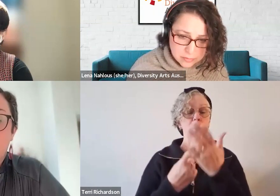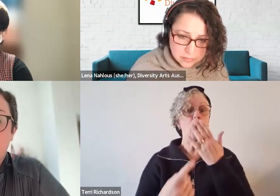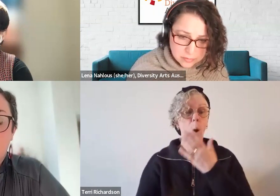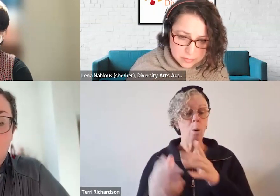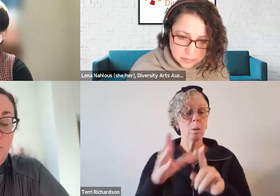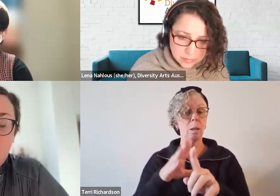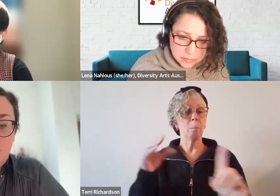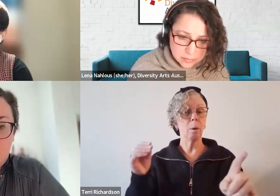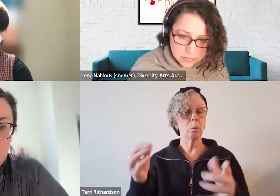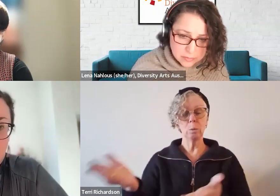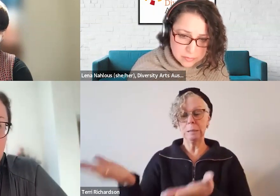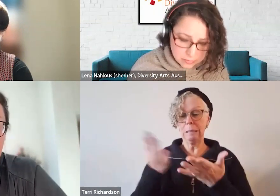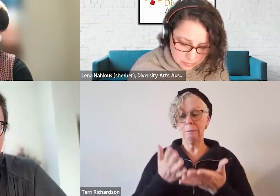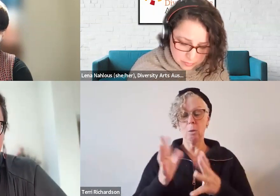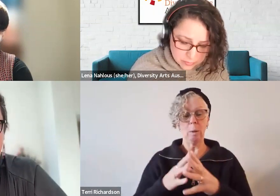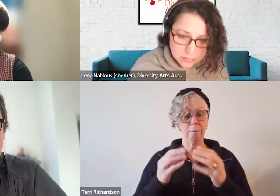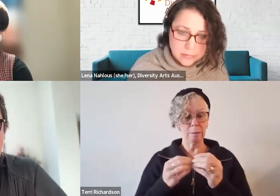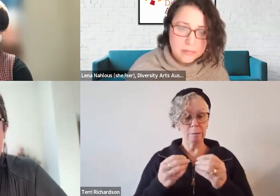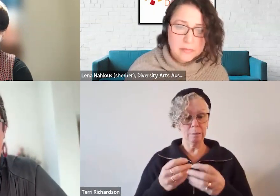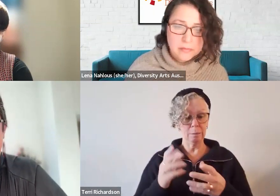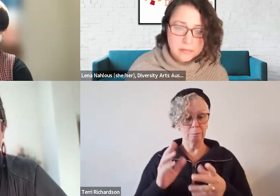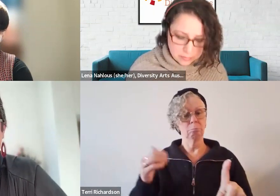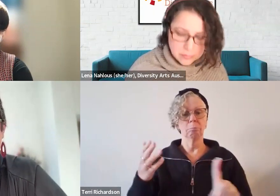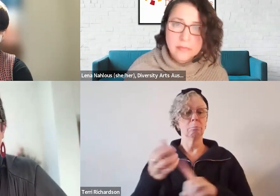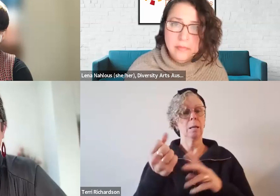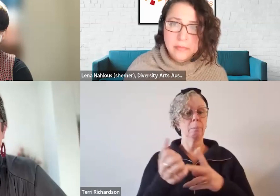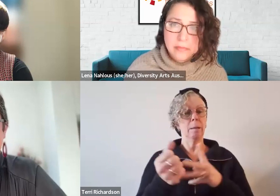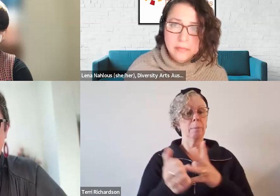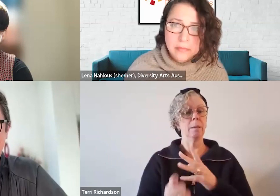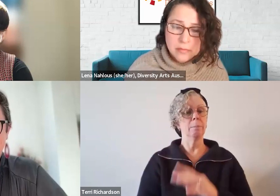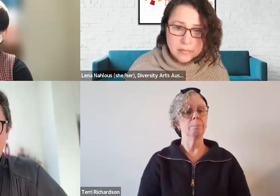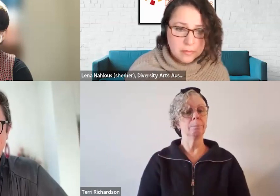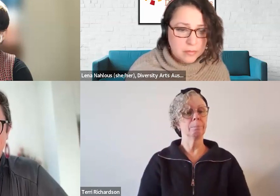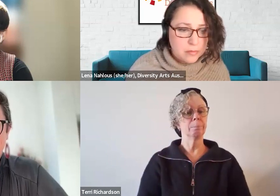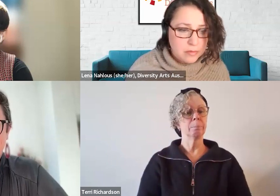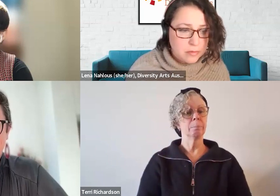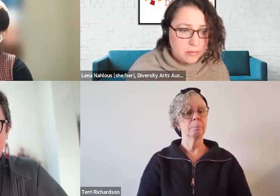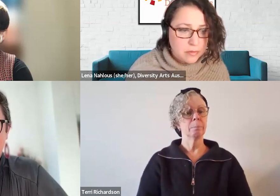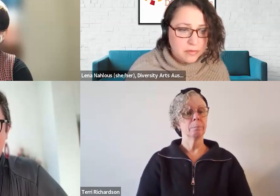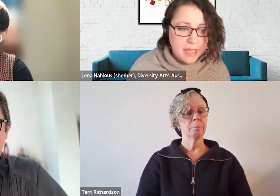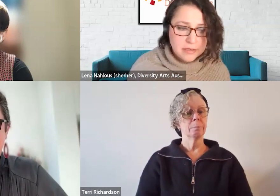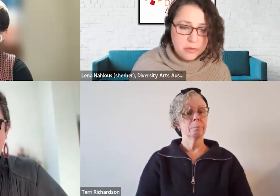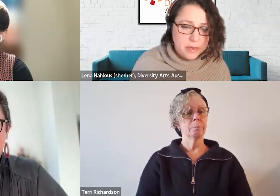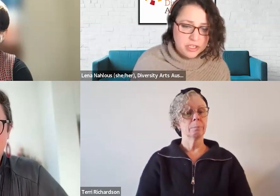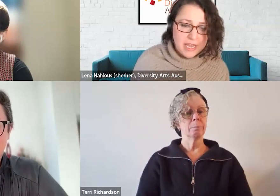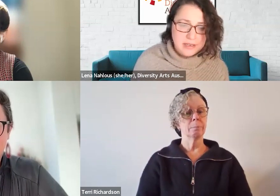you all the accountability that we need. Thanks so much, Kate.